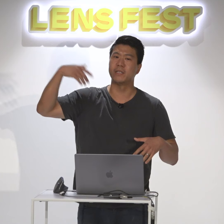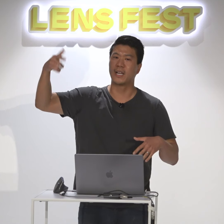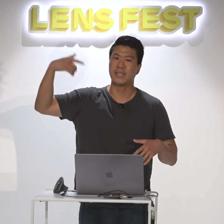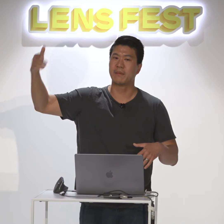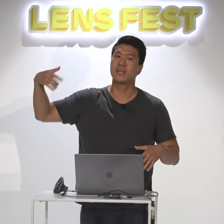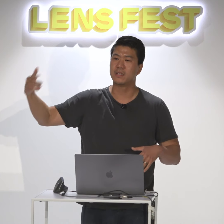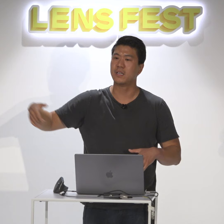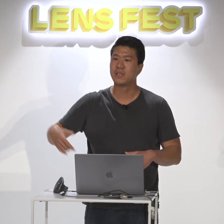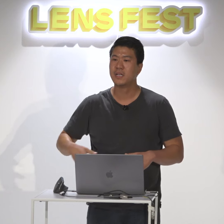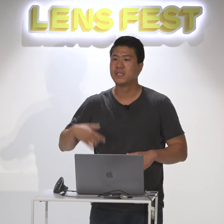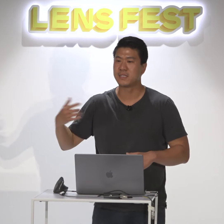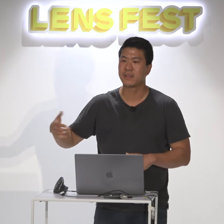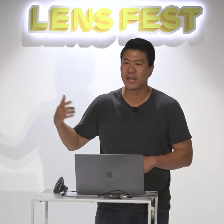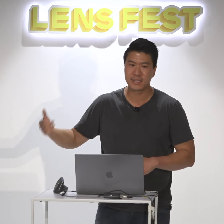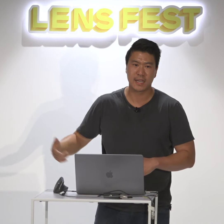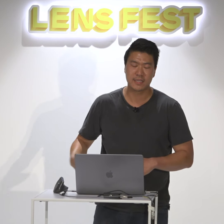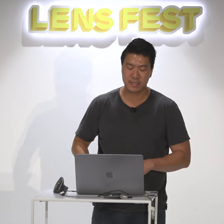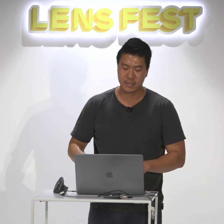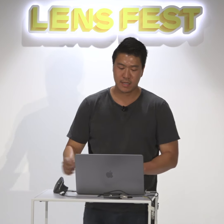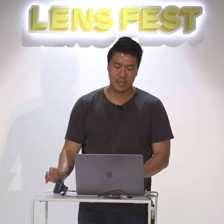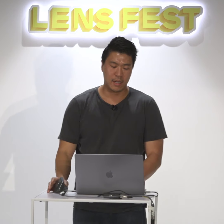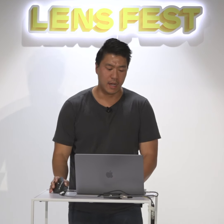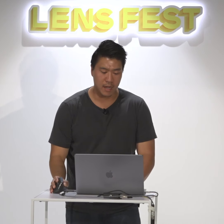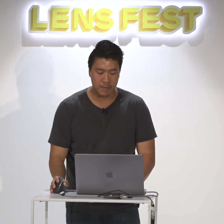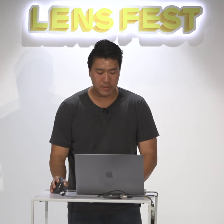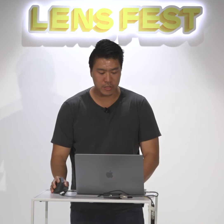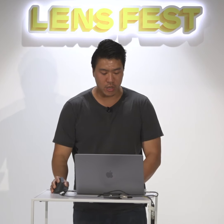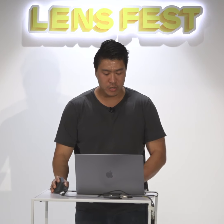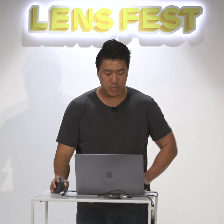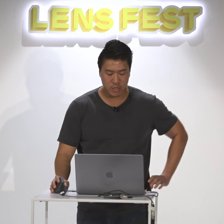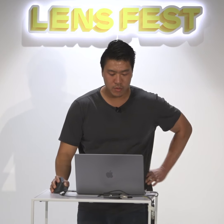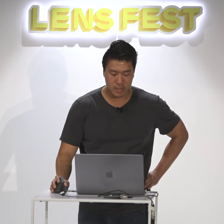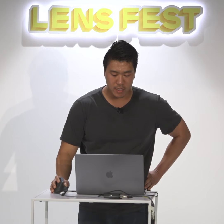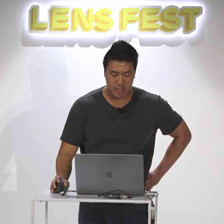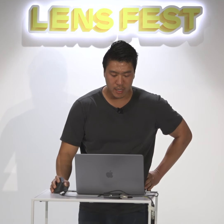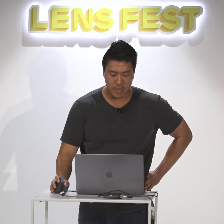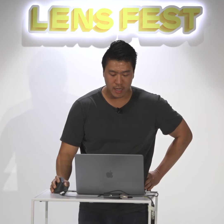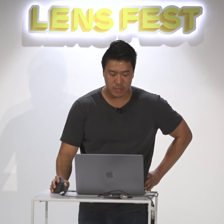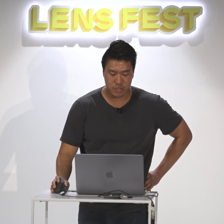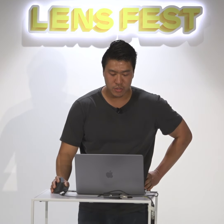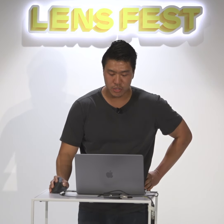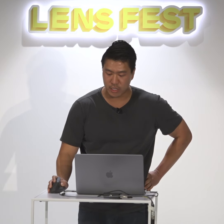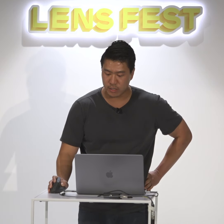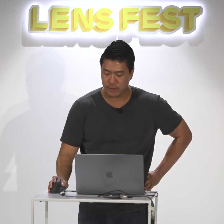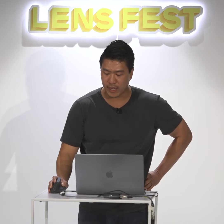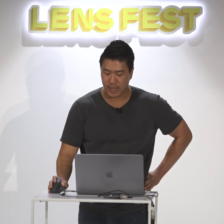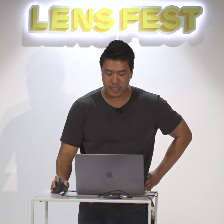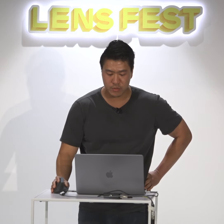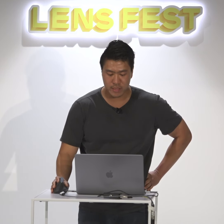and dynamically set that text. There's also the generative AI suite.